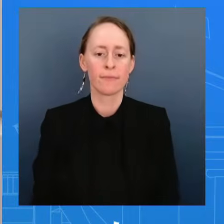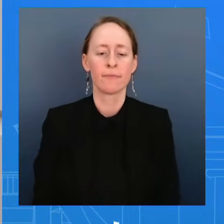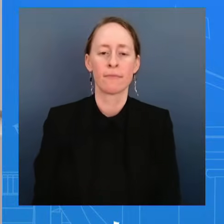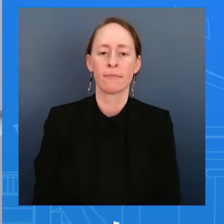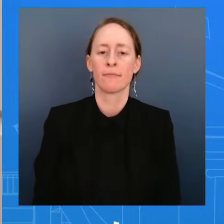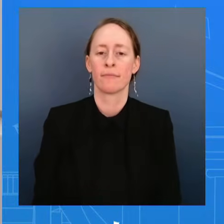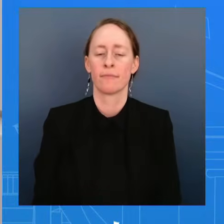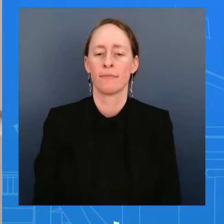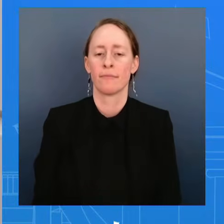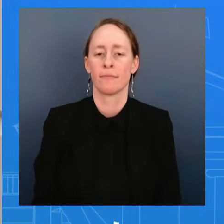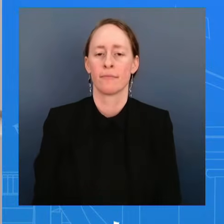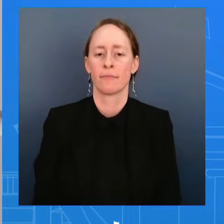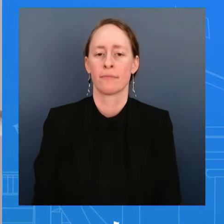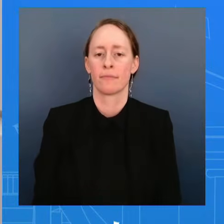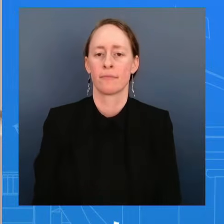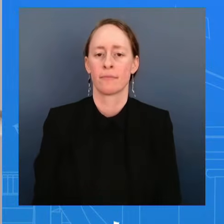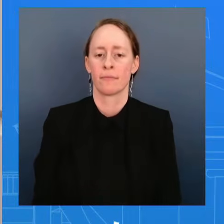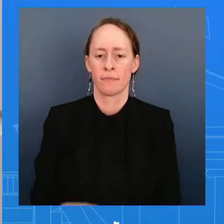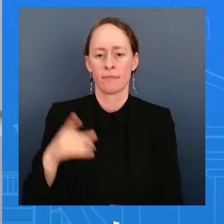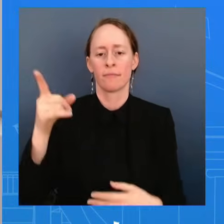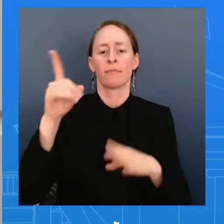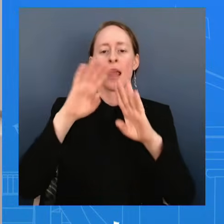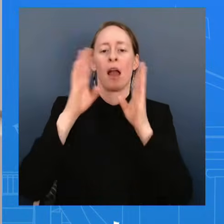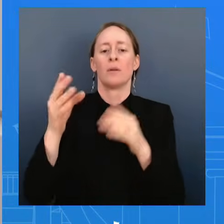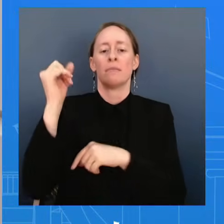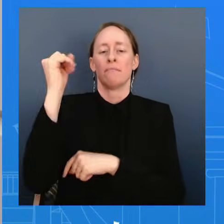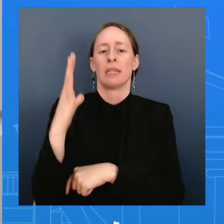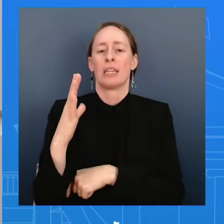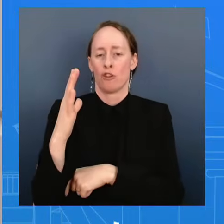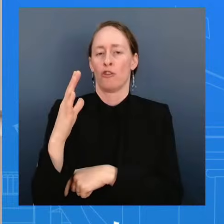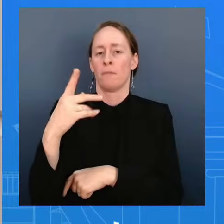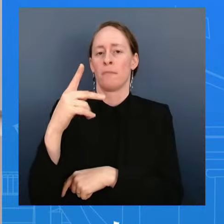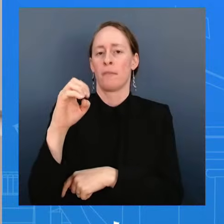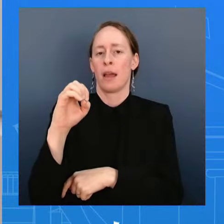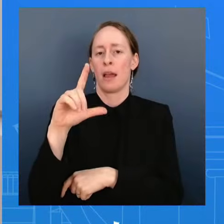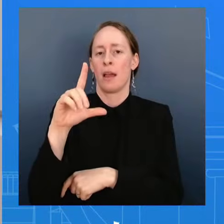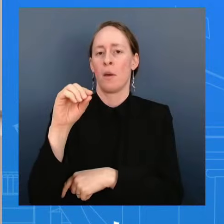Maduro won without evidence. This is a critical moment for democracy in our shared hemisphere.